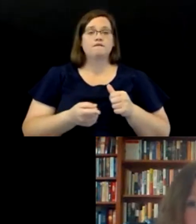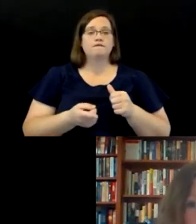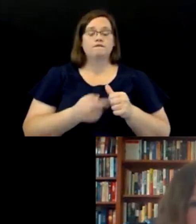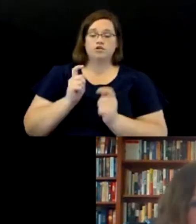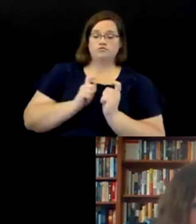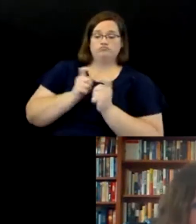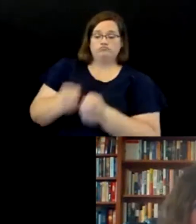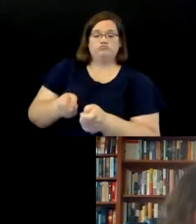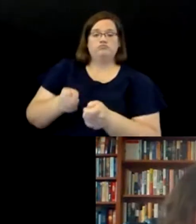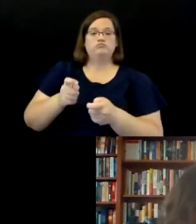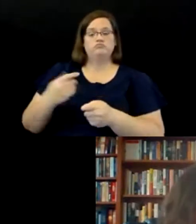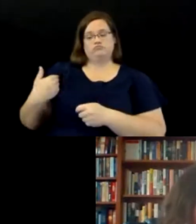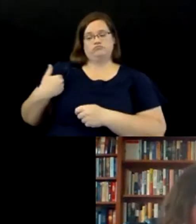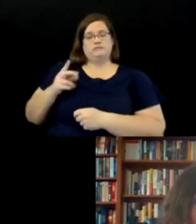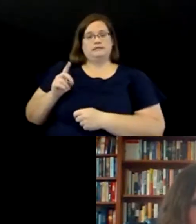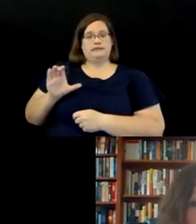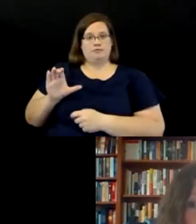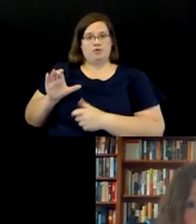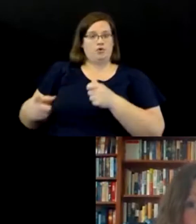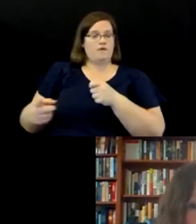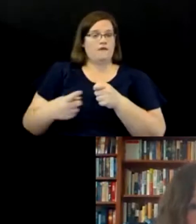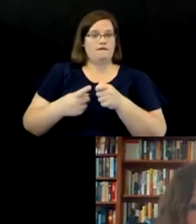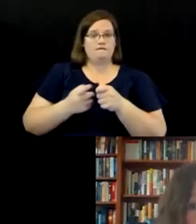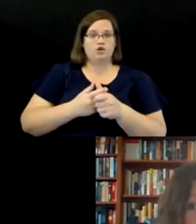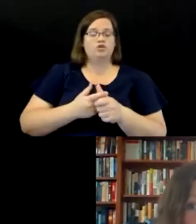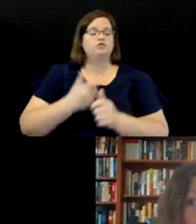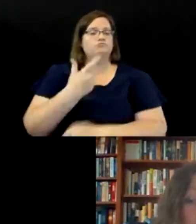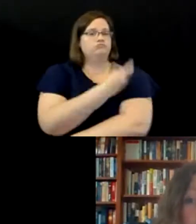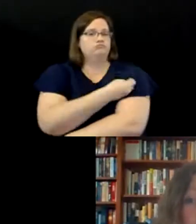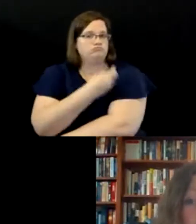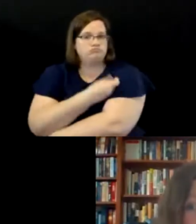Vermont in mid-December, and the initial rollout included health care